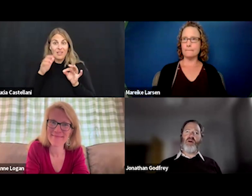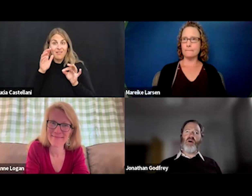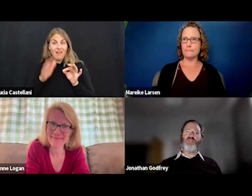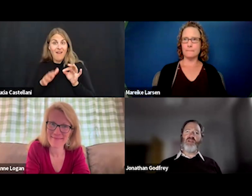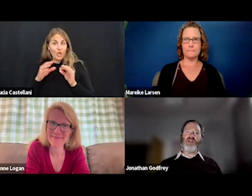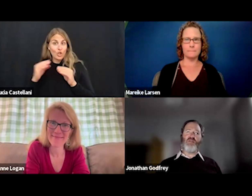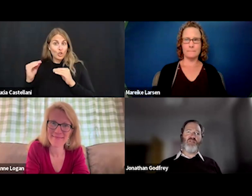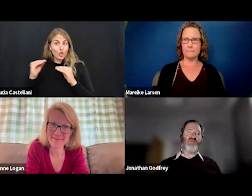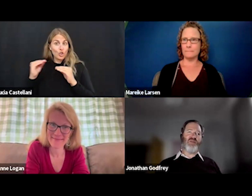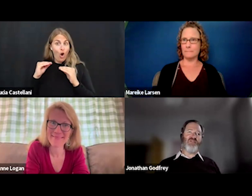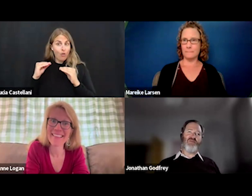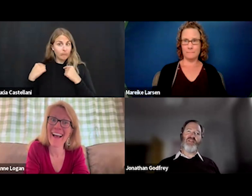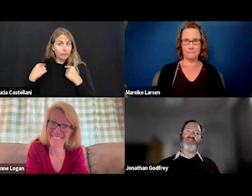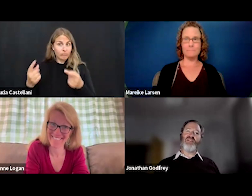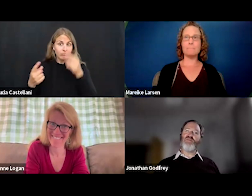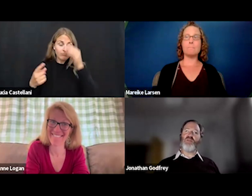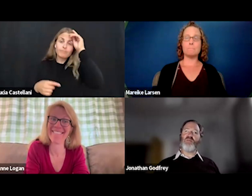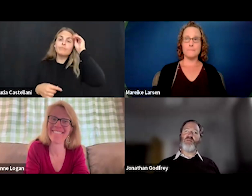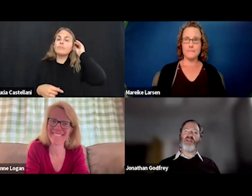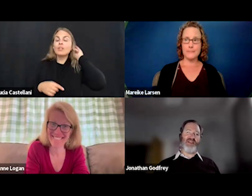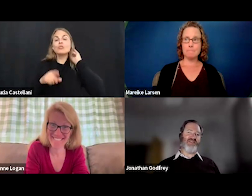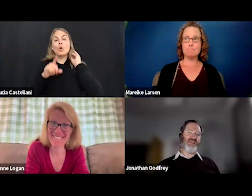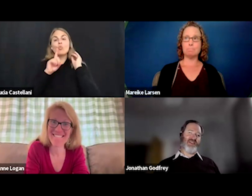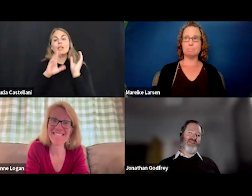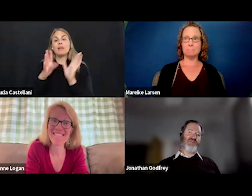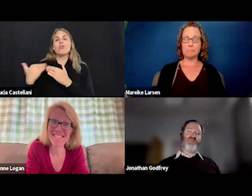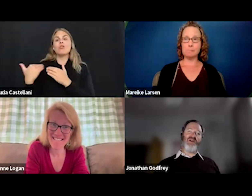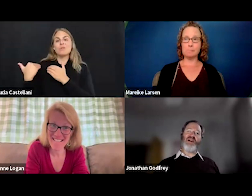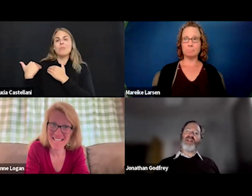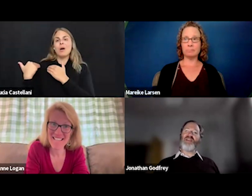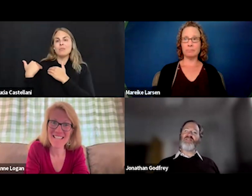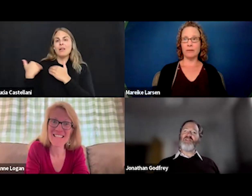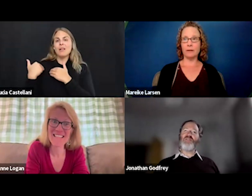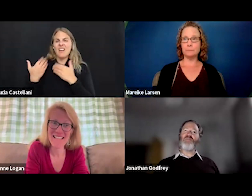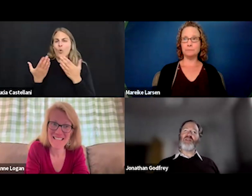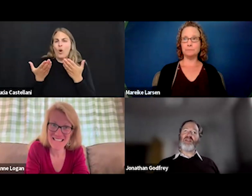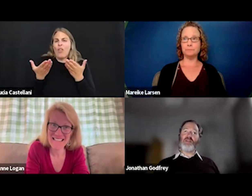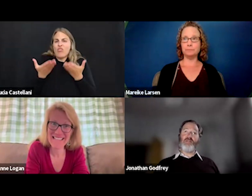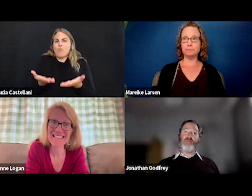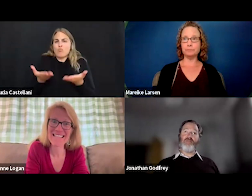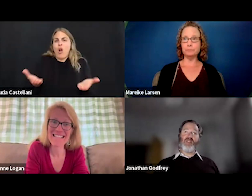But ultimately, the responsibility for the product is mine as the human.